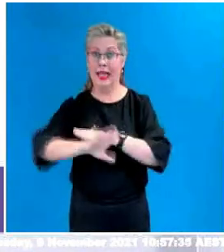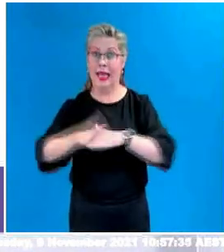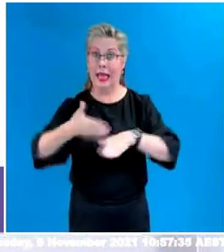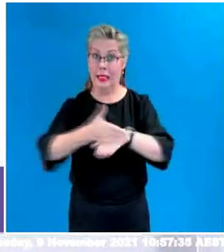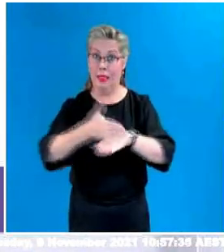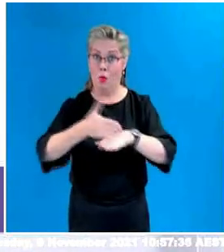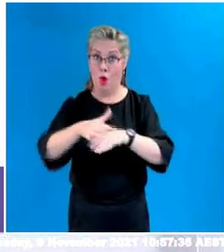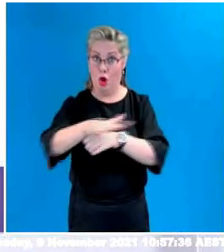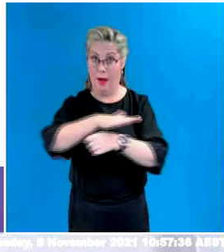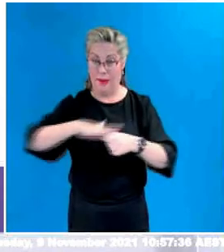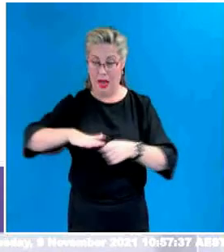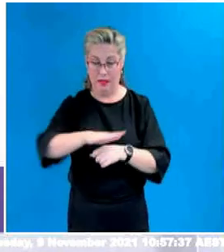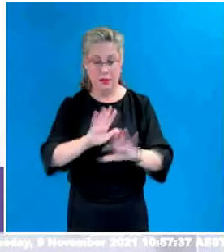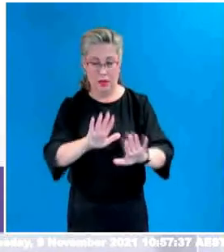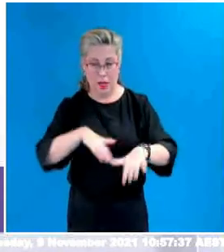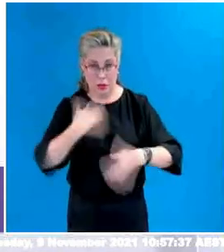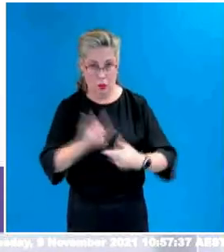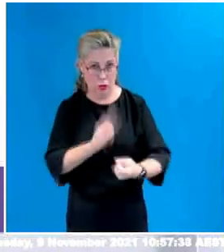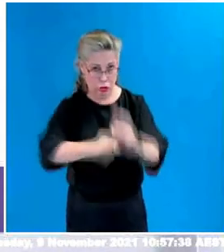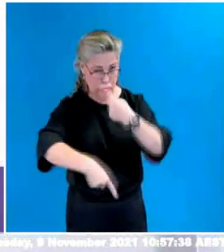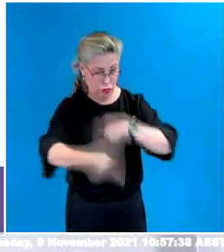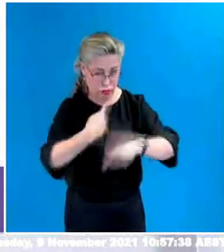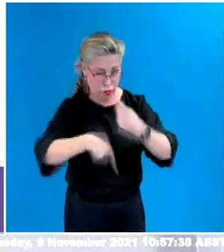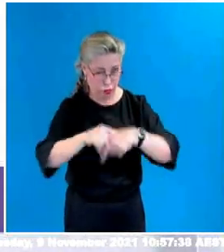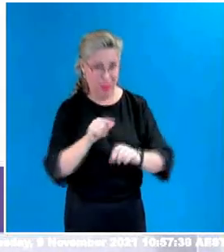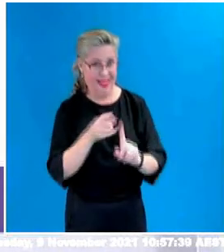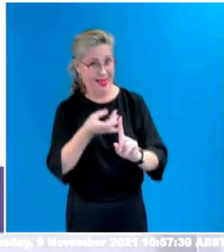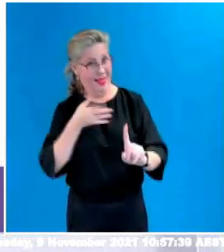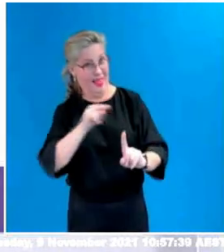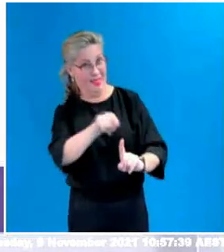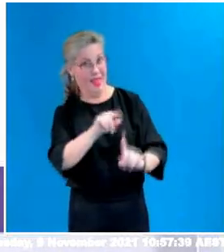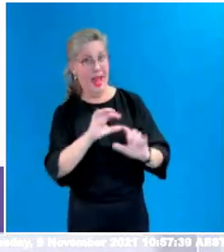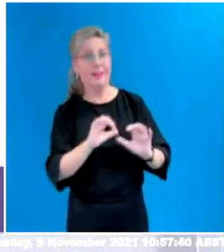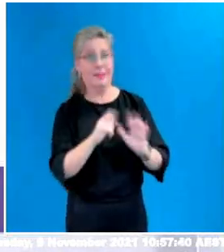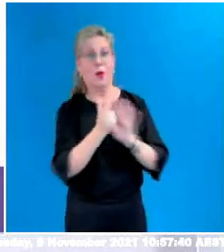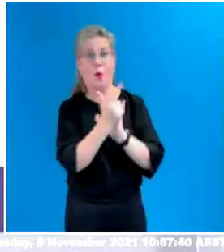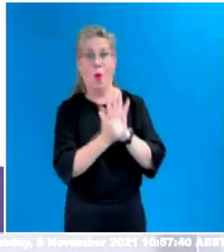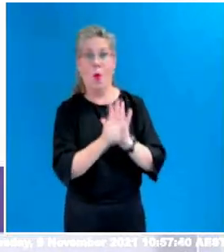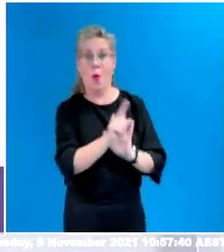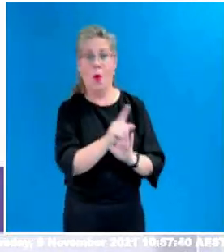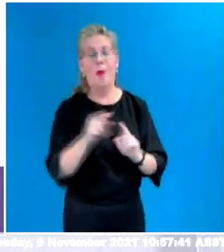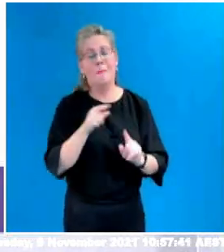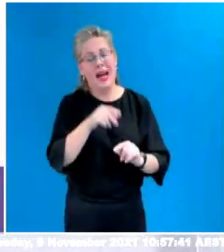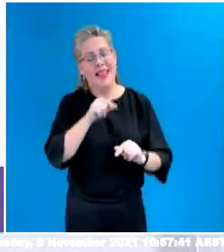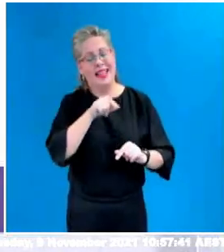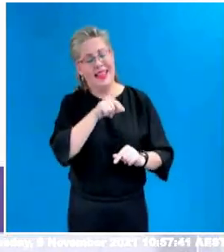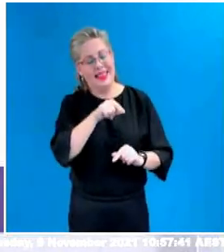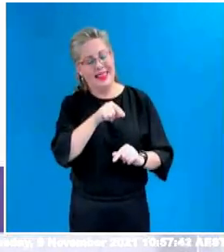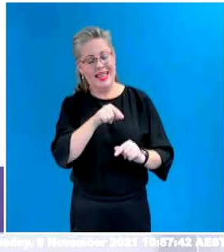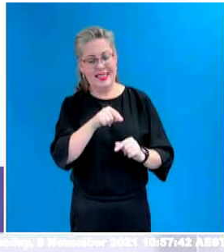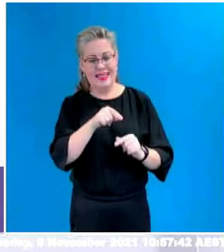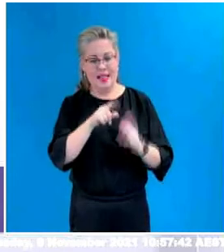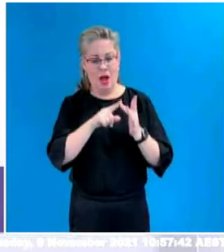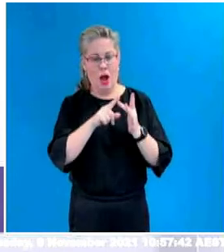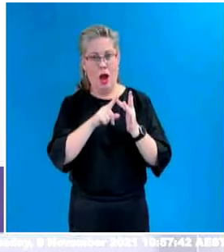I am not asking you for the detail of it. If we look at that convention, essentially it is one that assumes it is